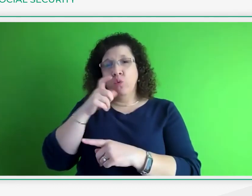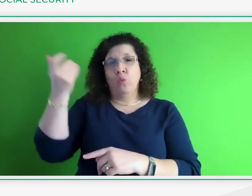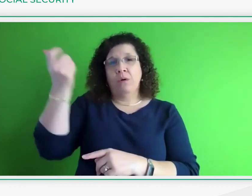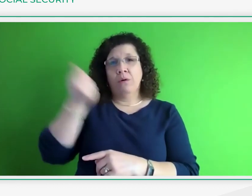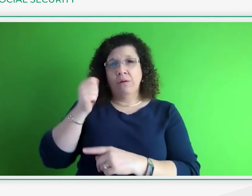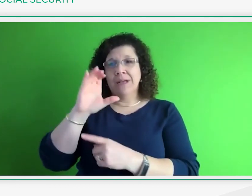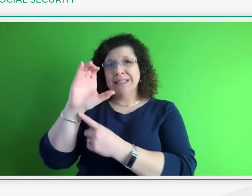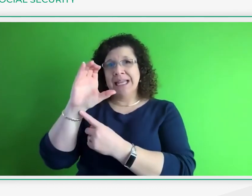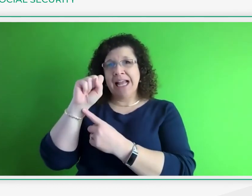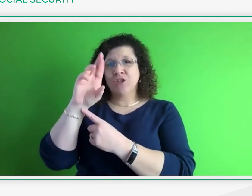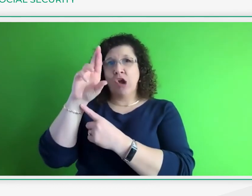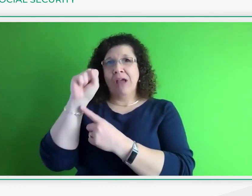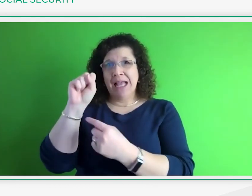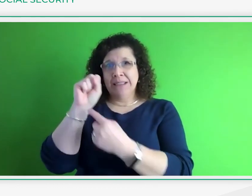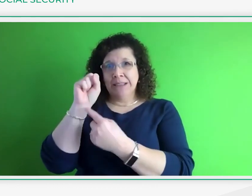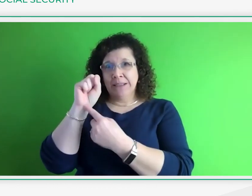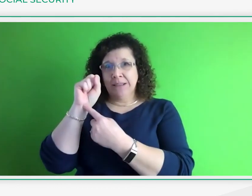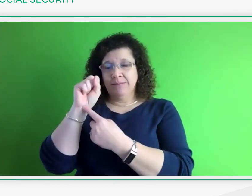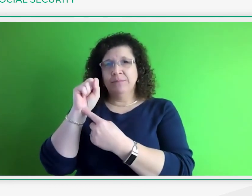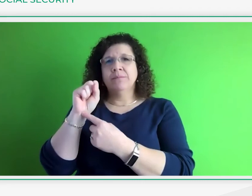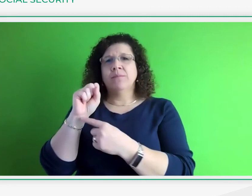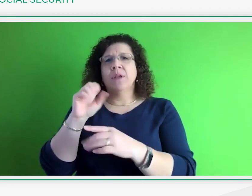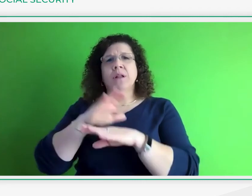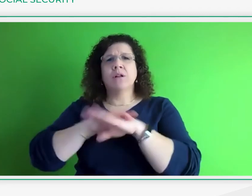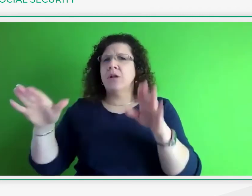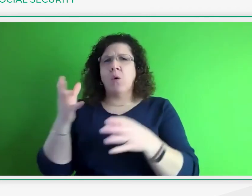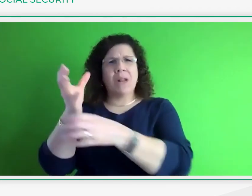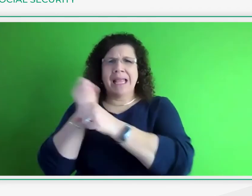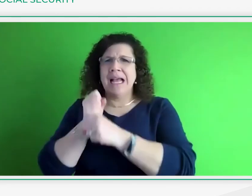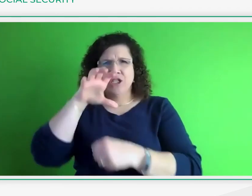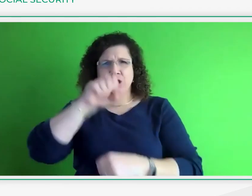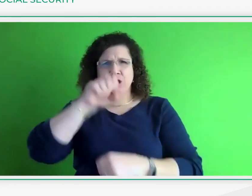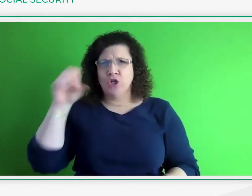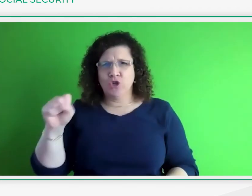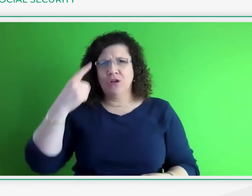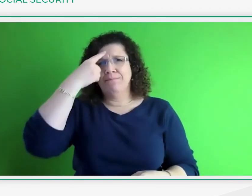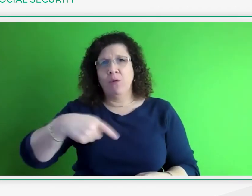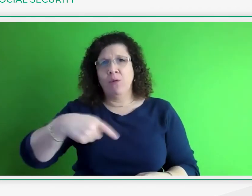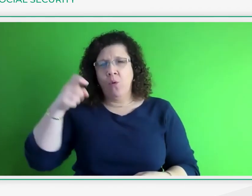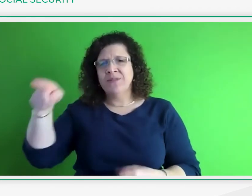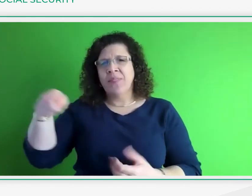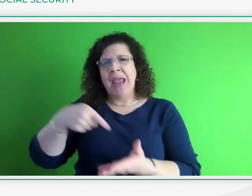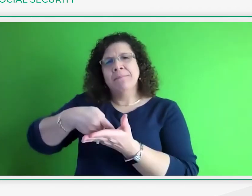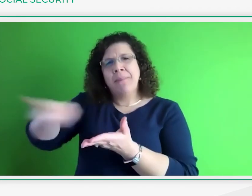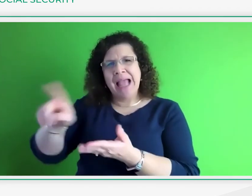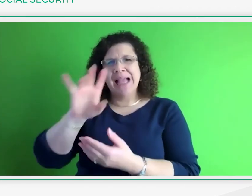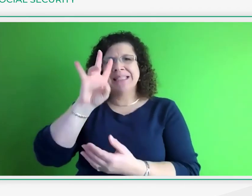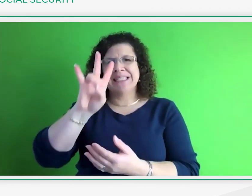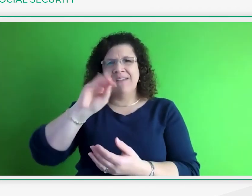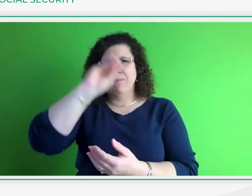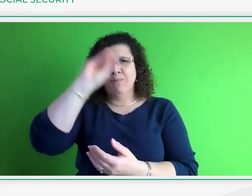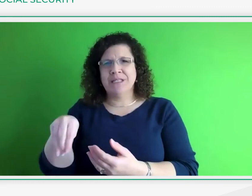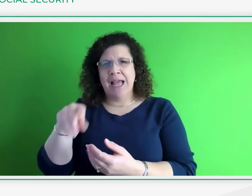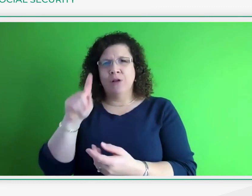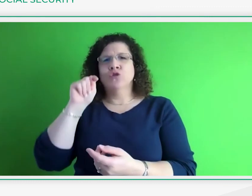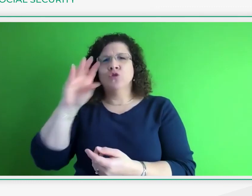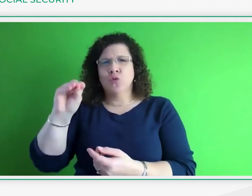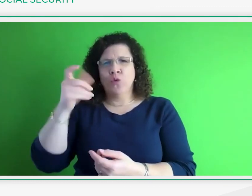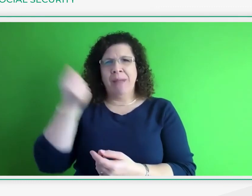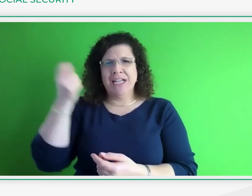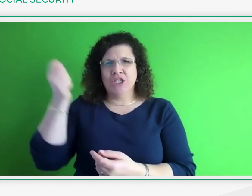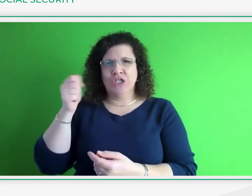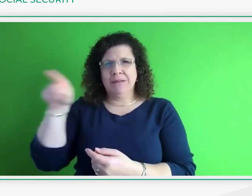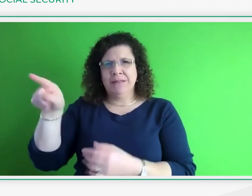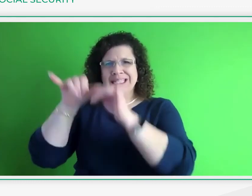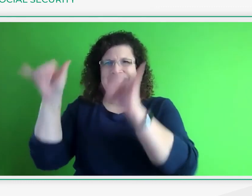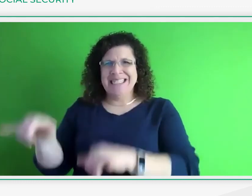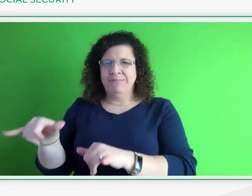So people who claim CSRS, they do not get Social Security because they paid 7% to that